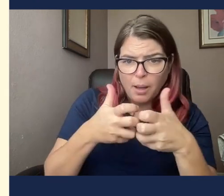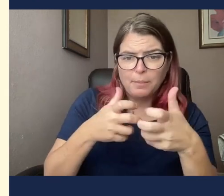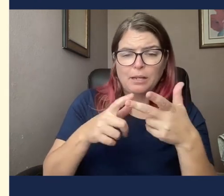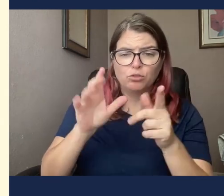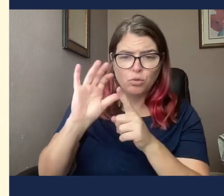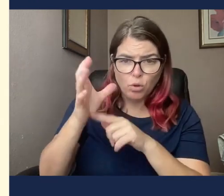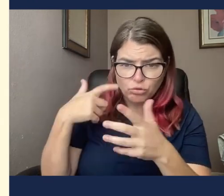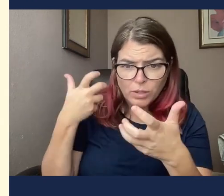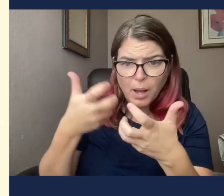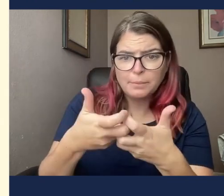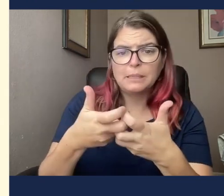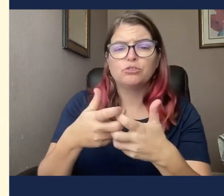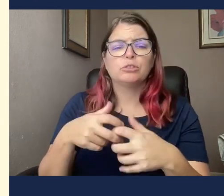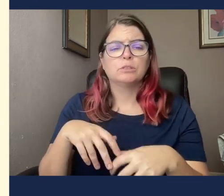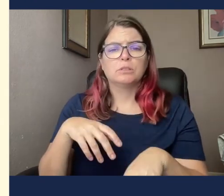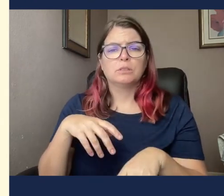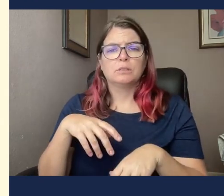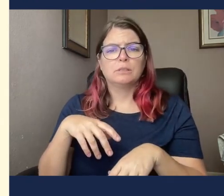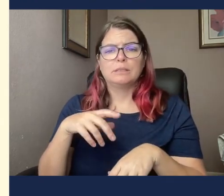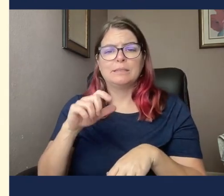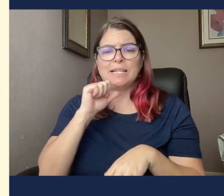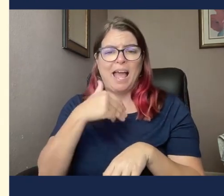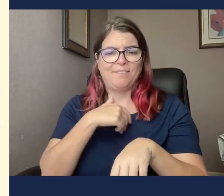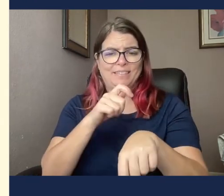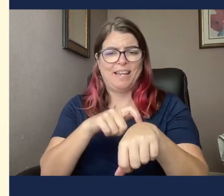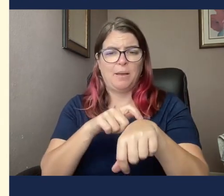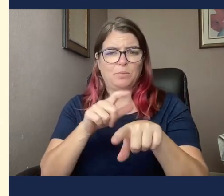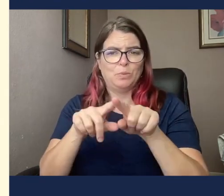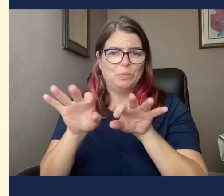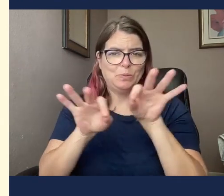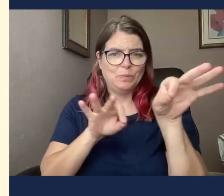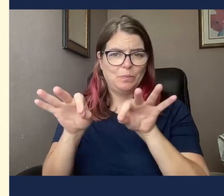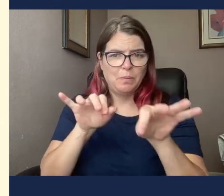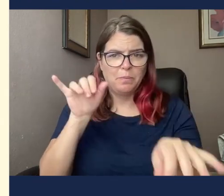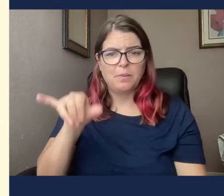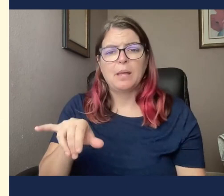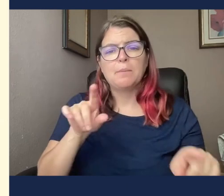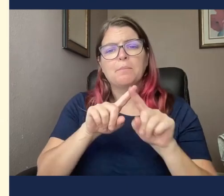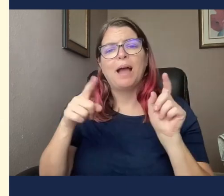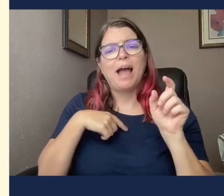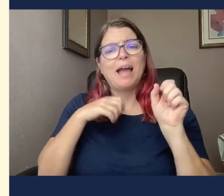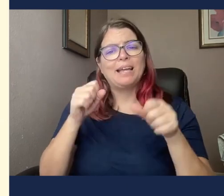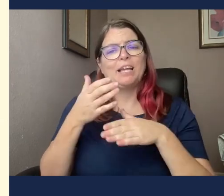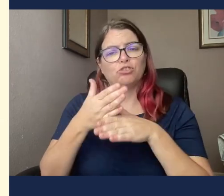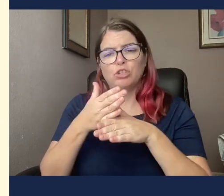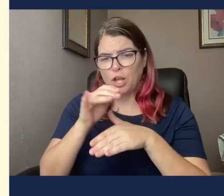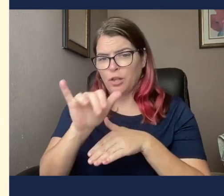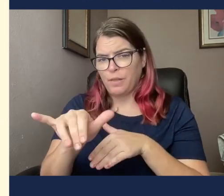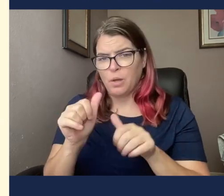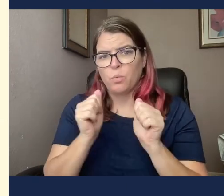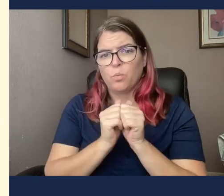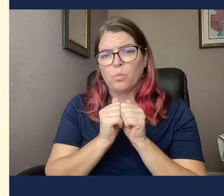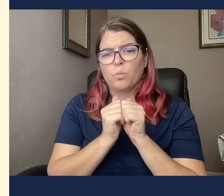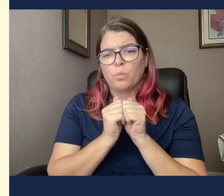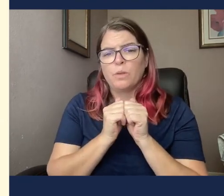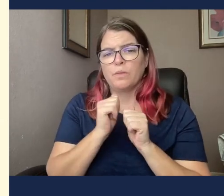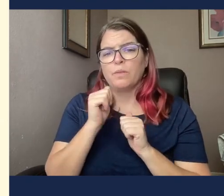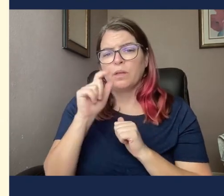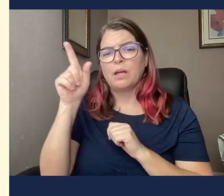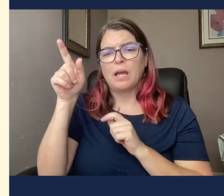understanding the circumstances of anti-Muslim hate crimes. The political environment that leads to hate crimes against Muslims.